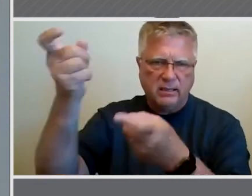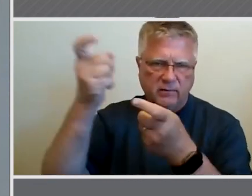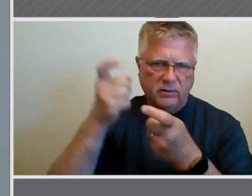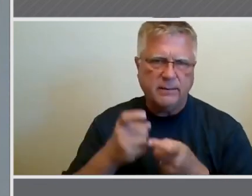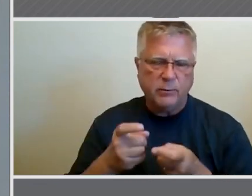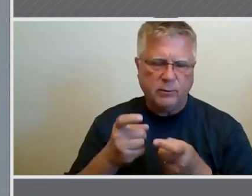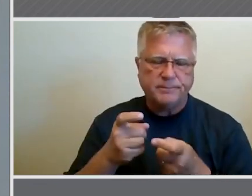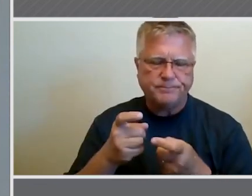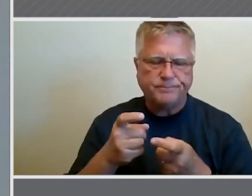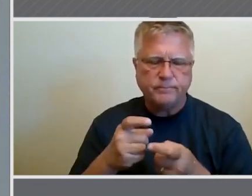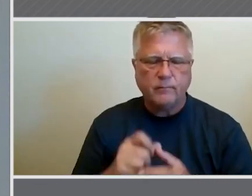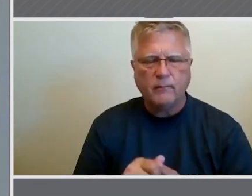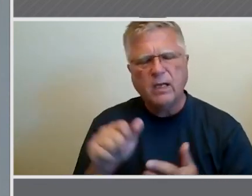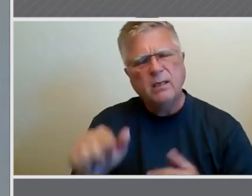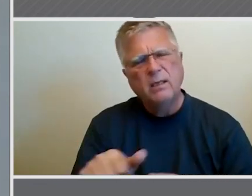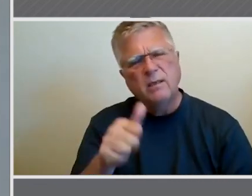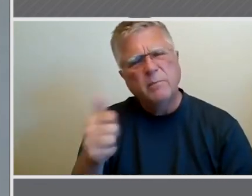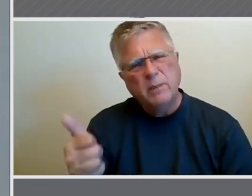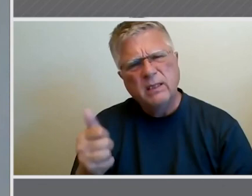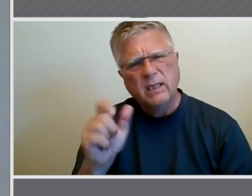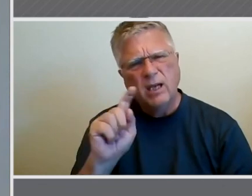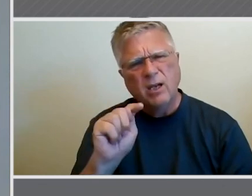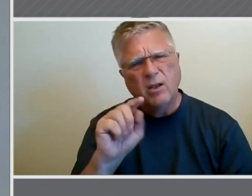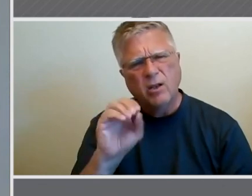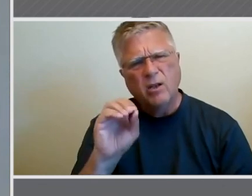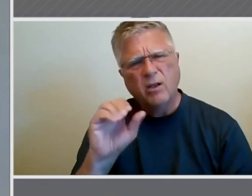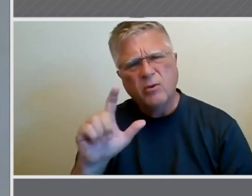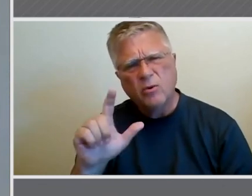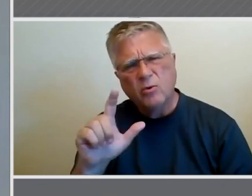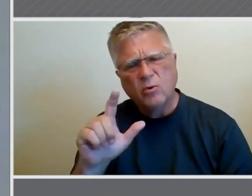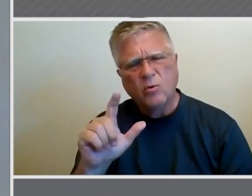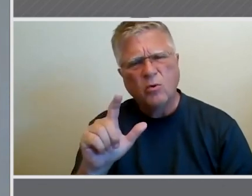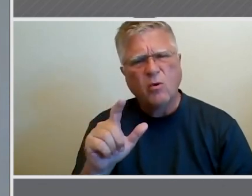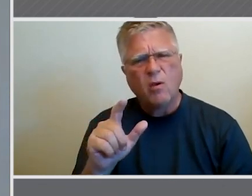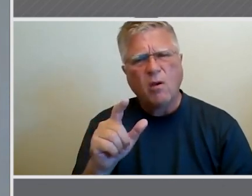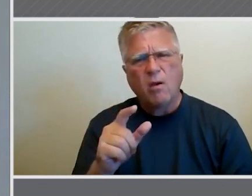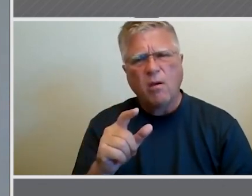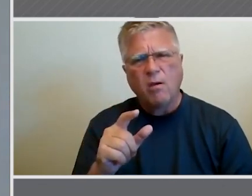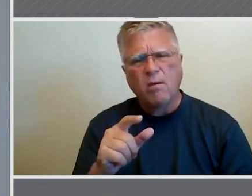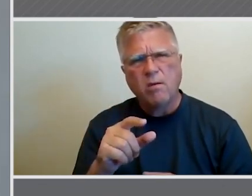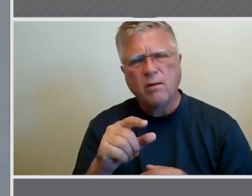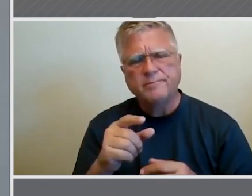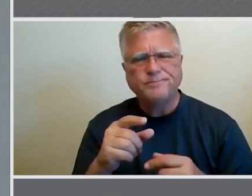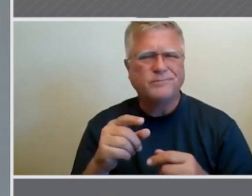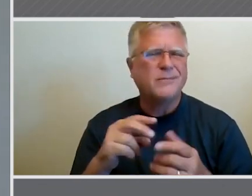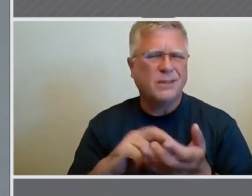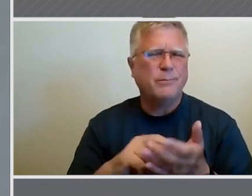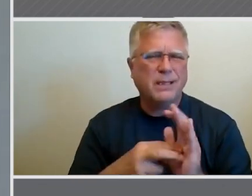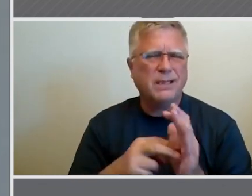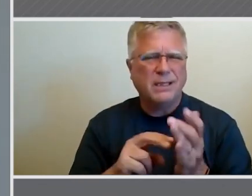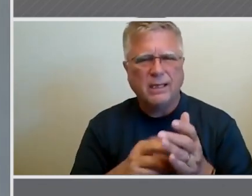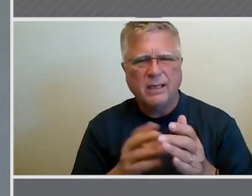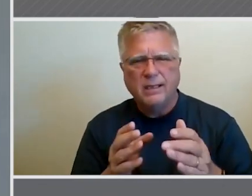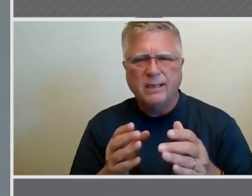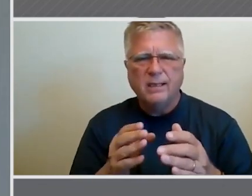But the other tool that terms of looking at affordability you know the load national Low Income Housing Coalition.